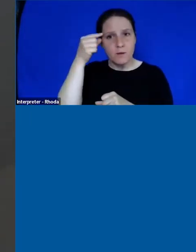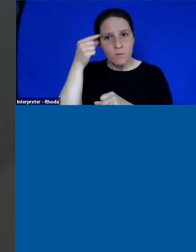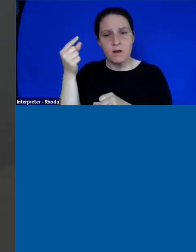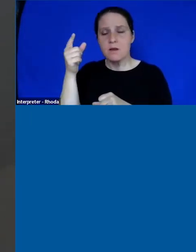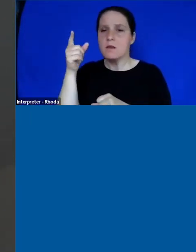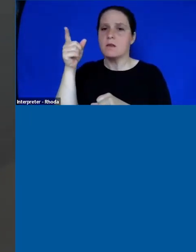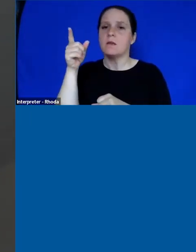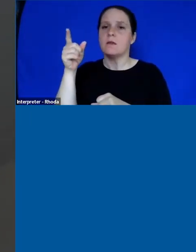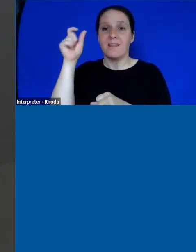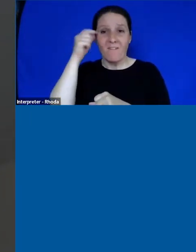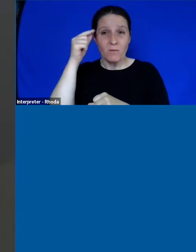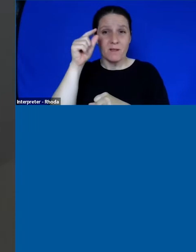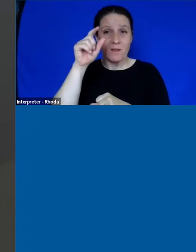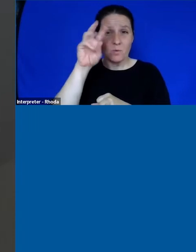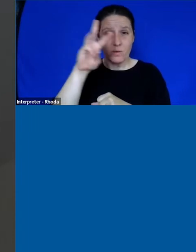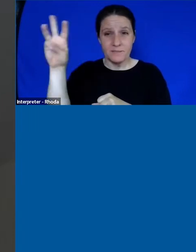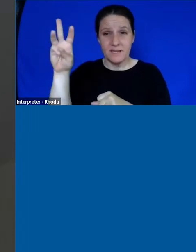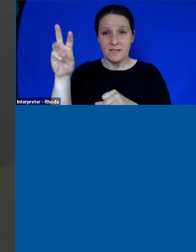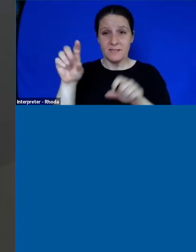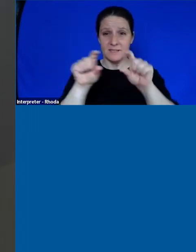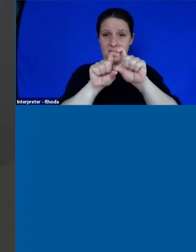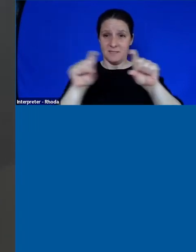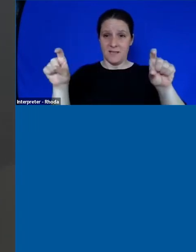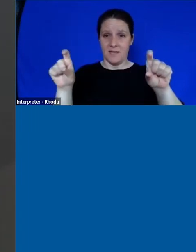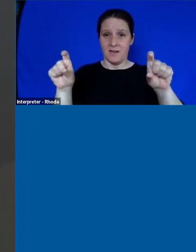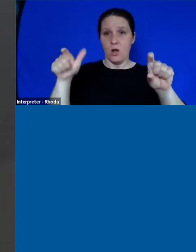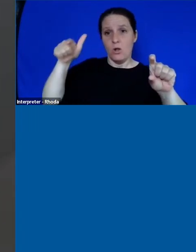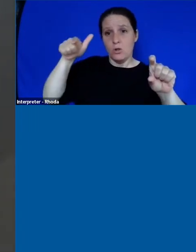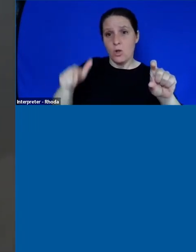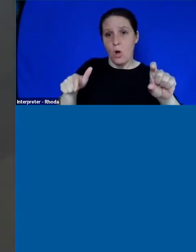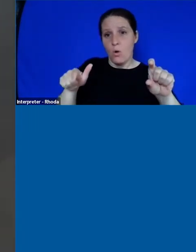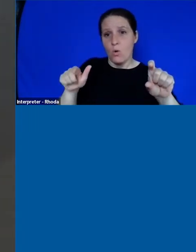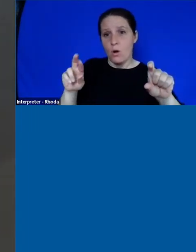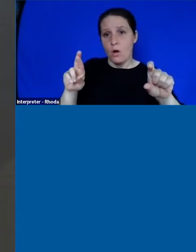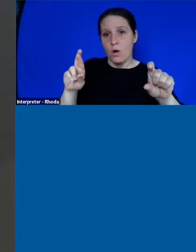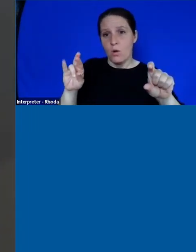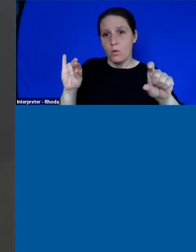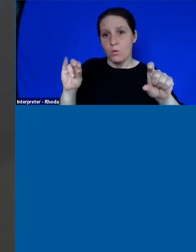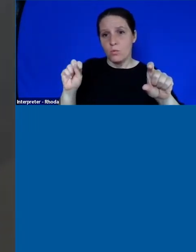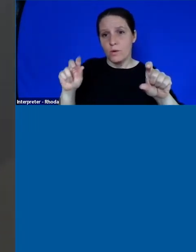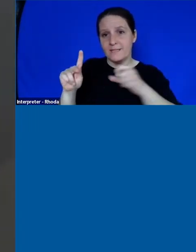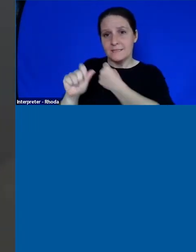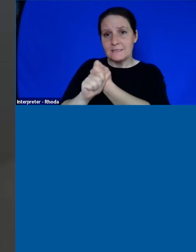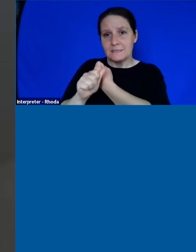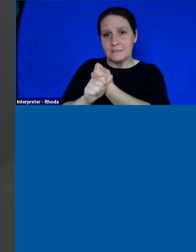low risk, but that's all I really hear is low risk. I don't hear, you know, which variant it is.